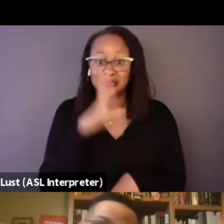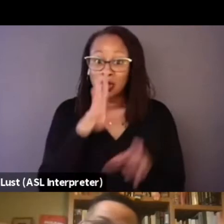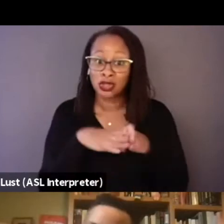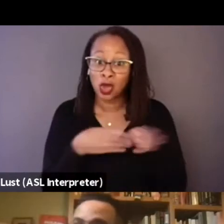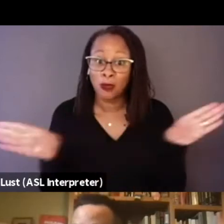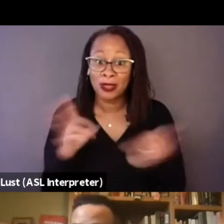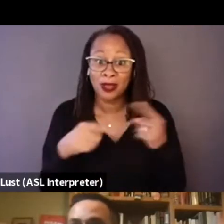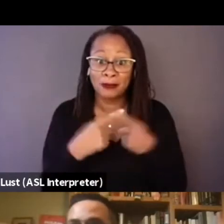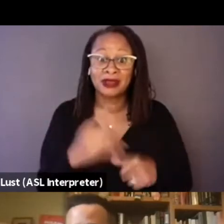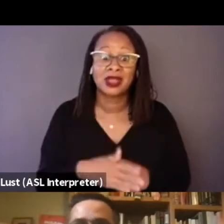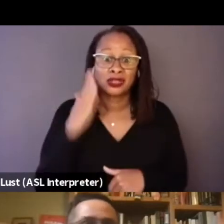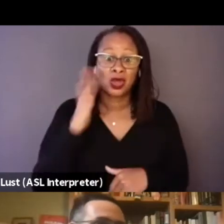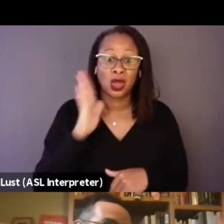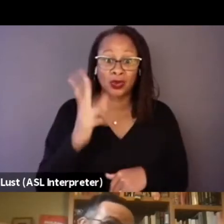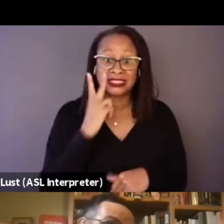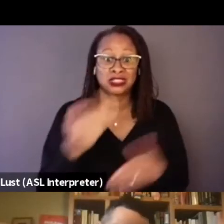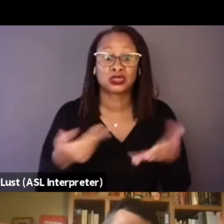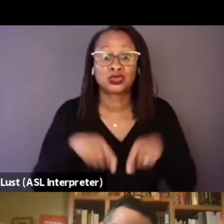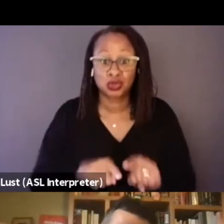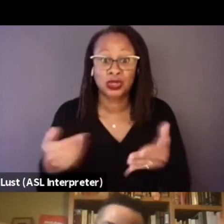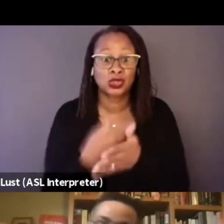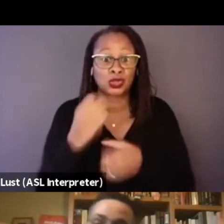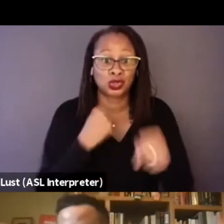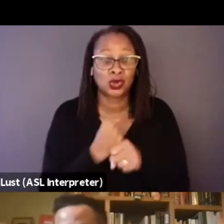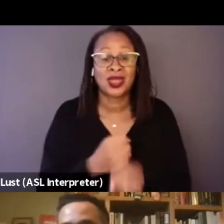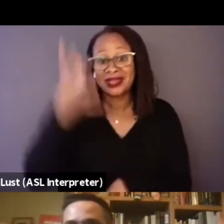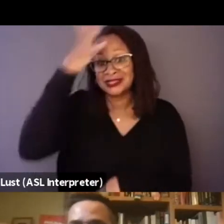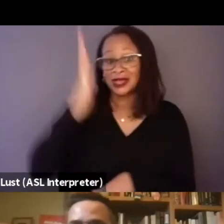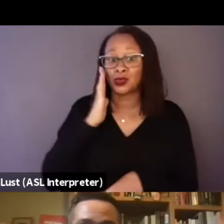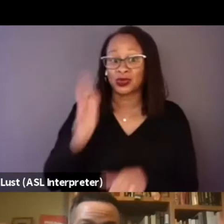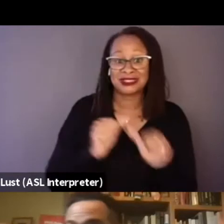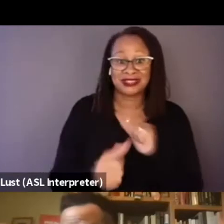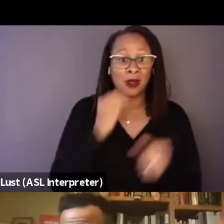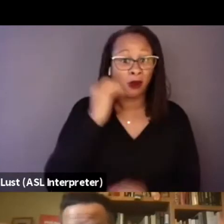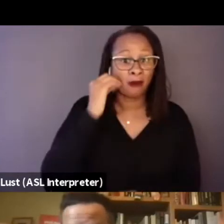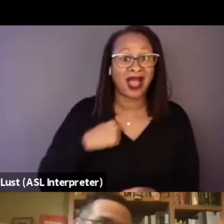"Oh, I'll see you during new years." Like, "Dad's gonna stay home, I'll come visit you in Beirut,"